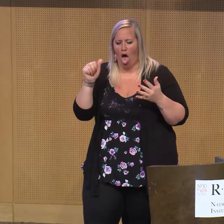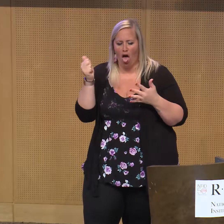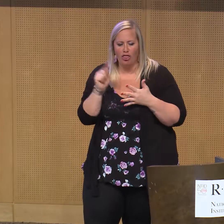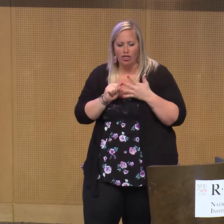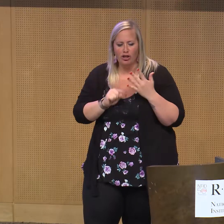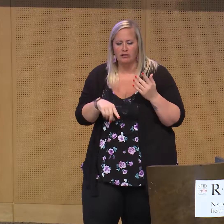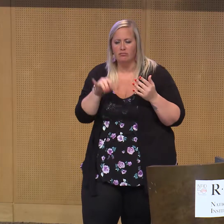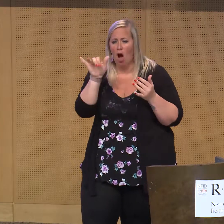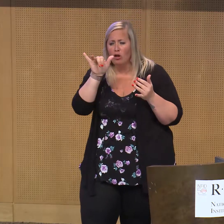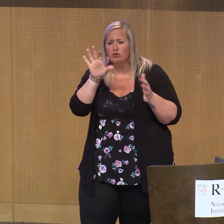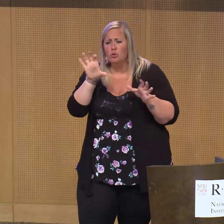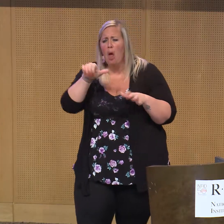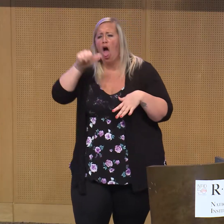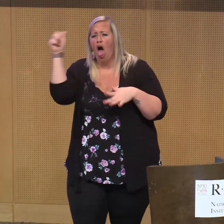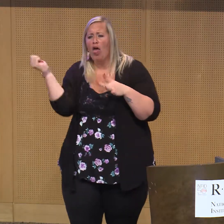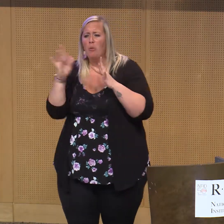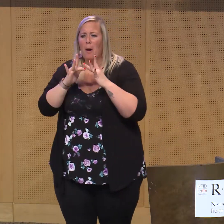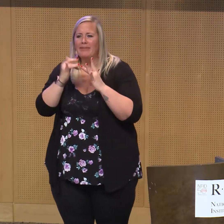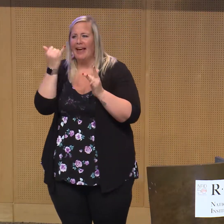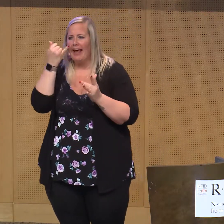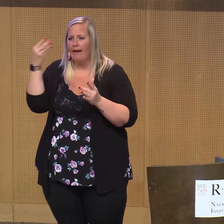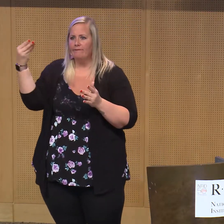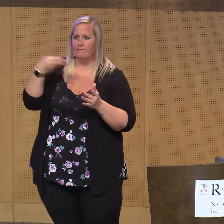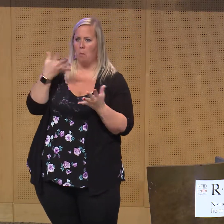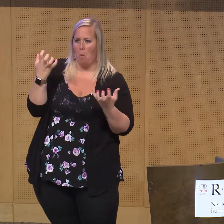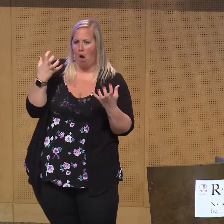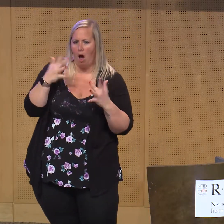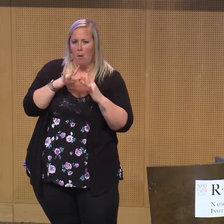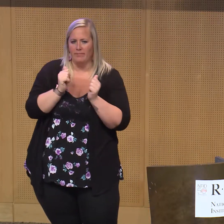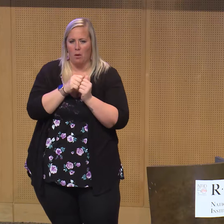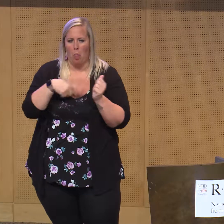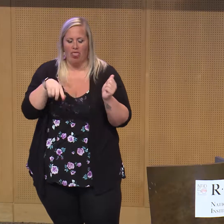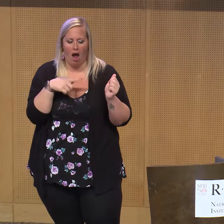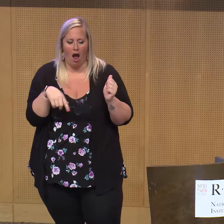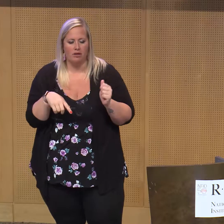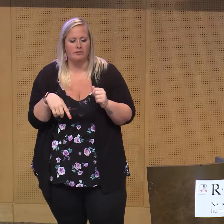like plumbing or things like that, electronics, electricians-- that you may need,